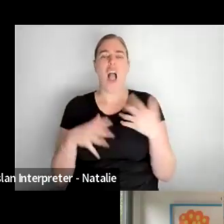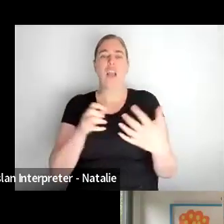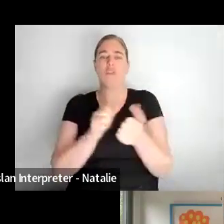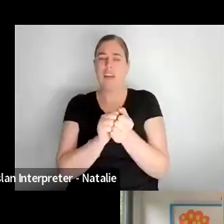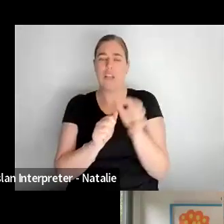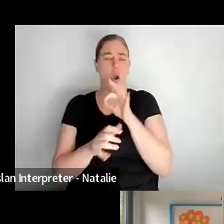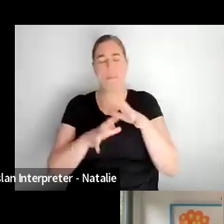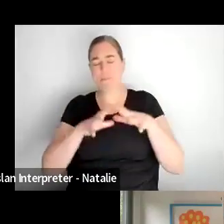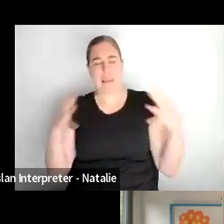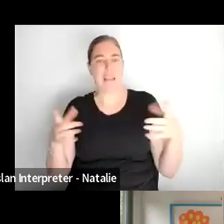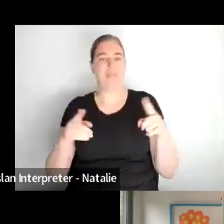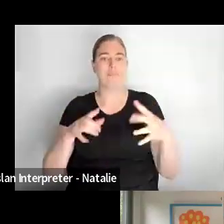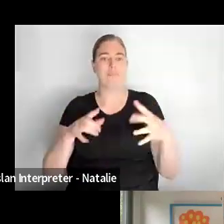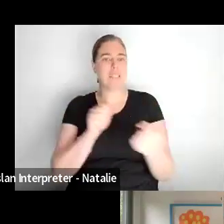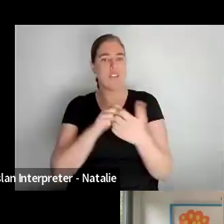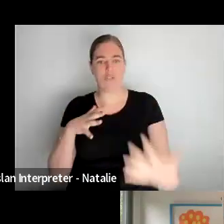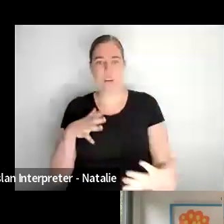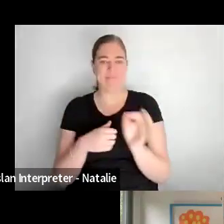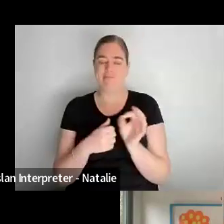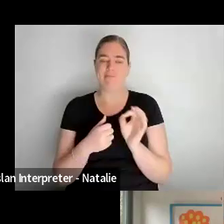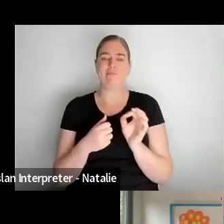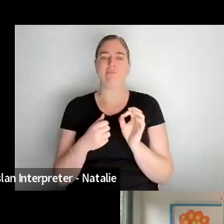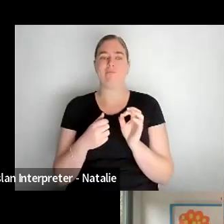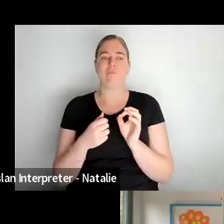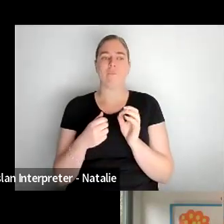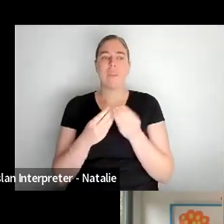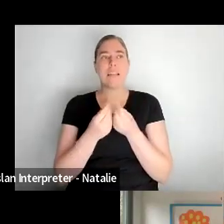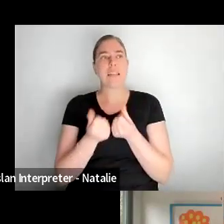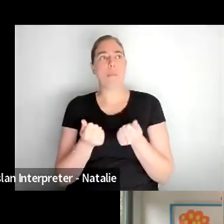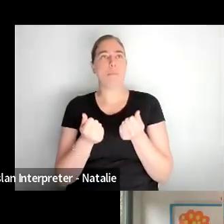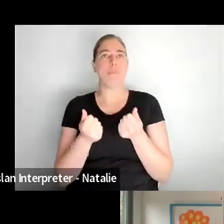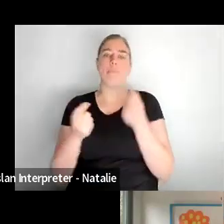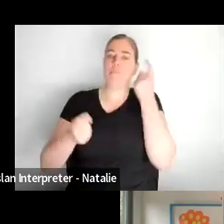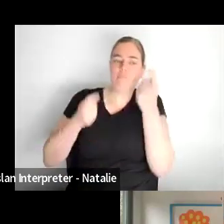massive disagreements, but definitely some kind of wondering's and questions